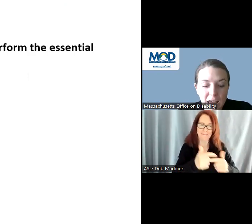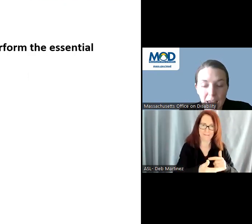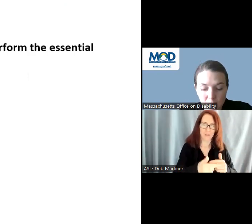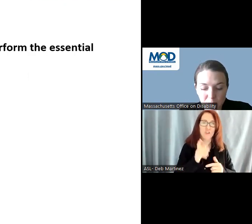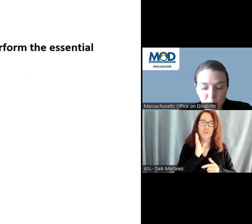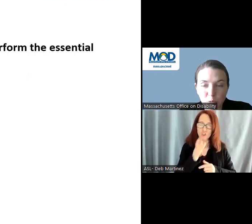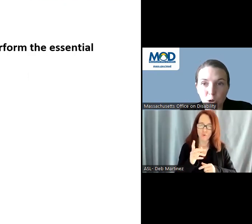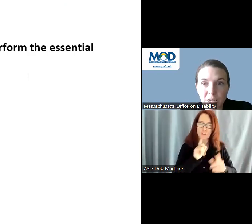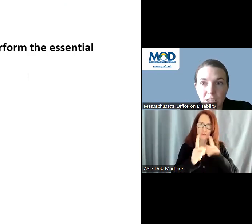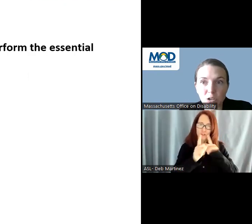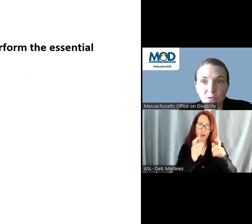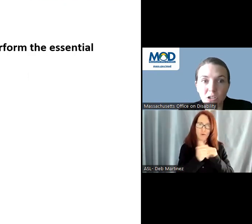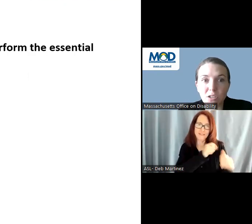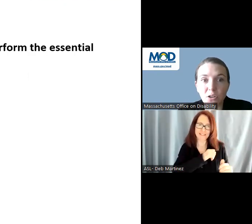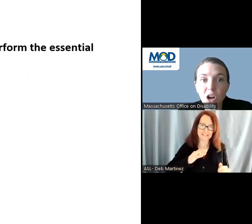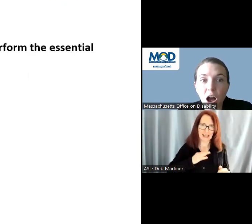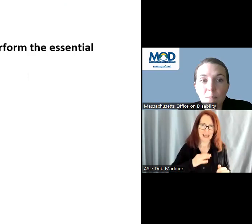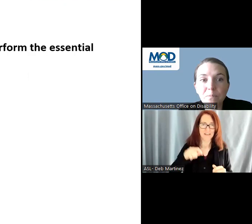perform the essential functions of their job,